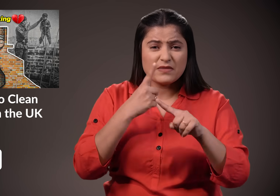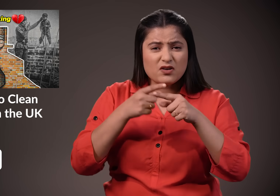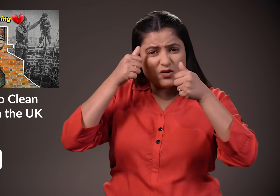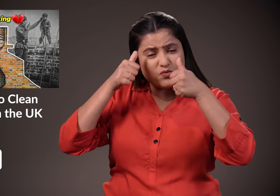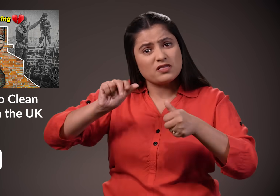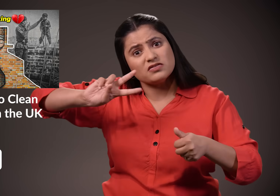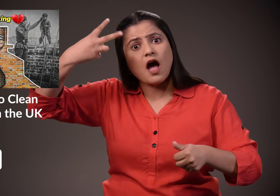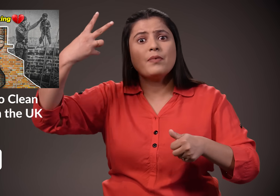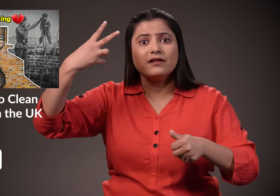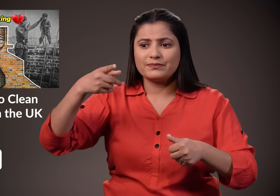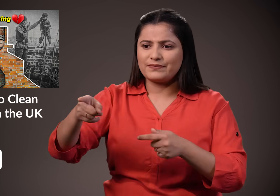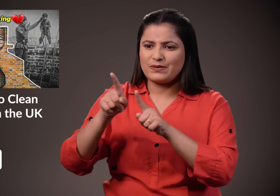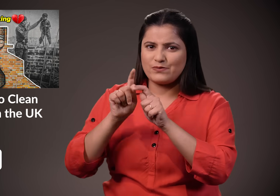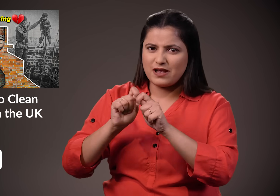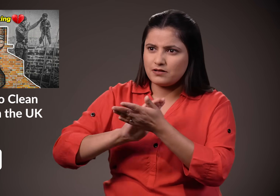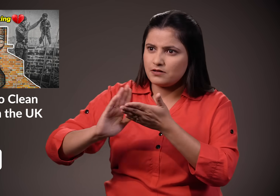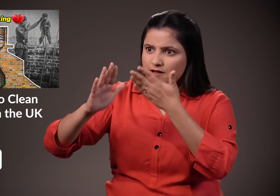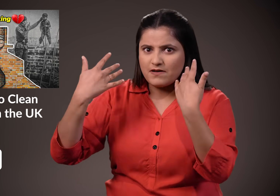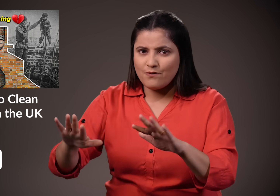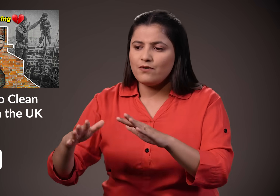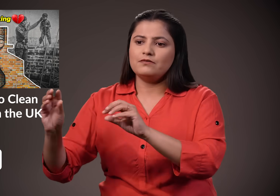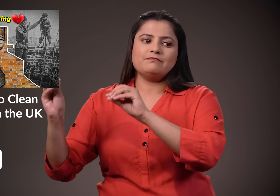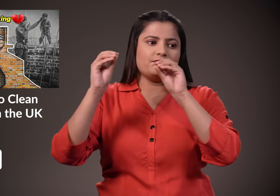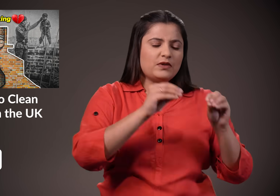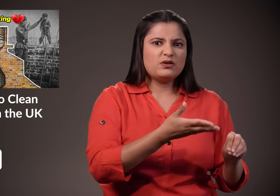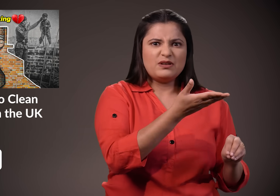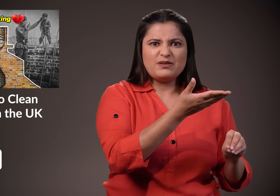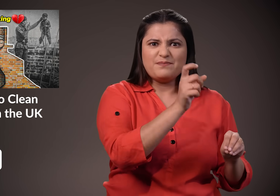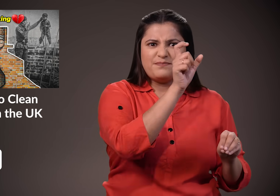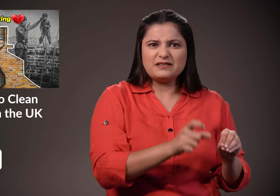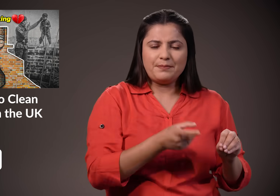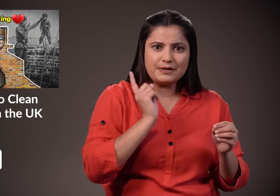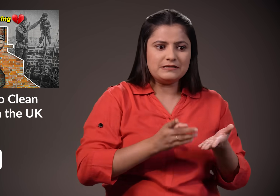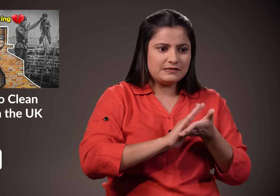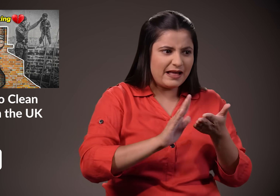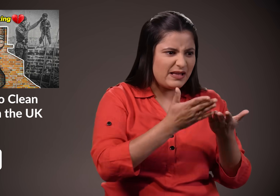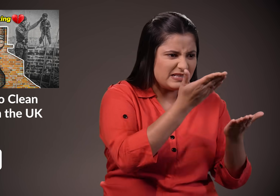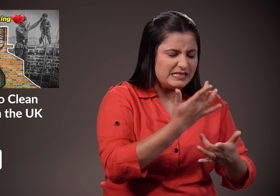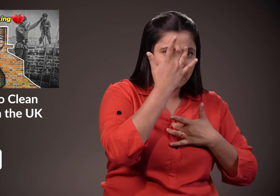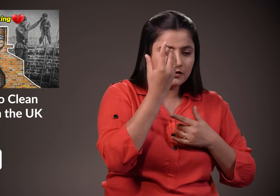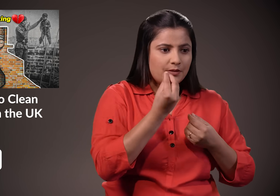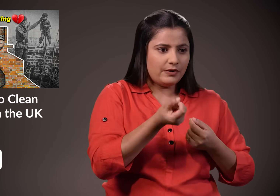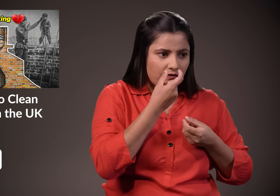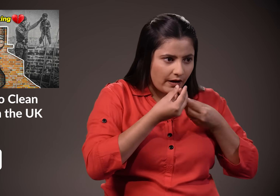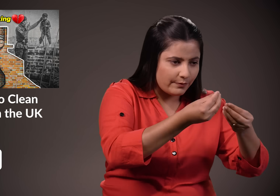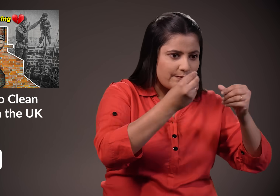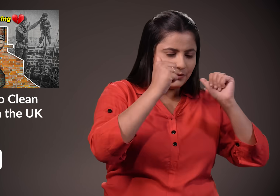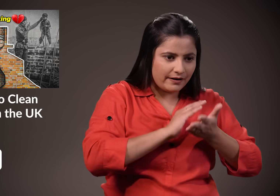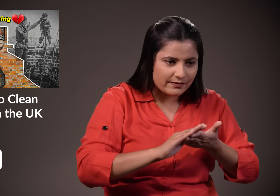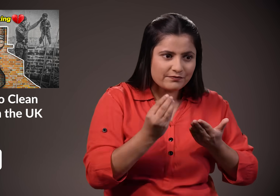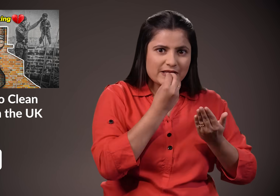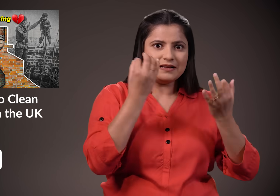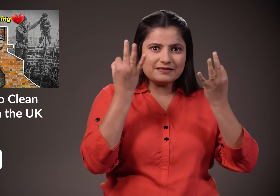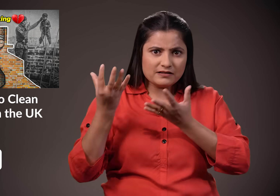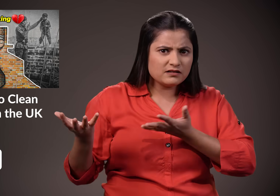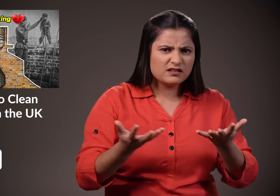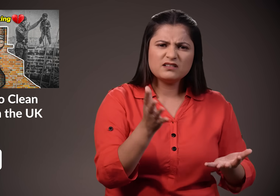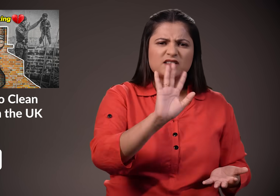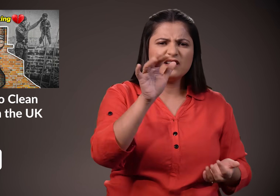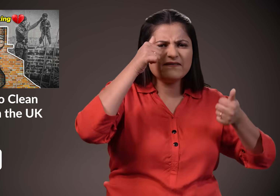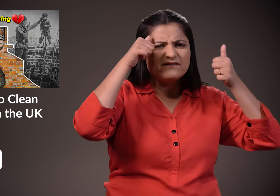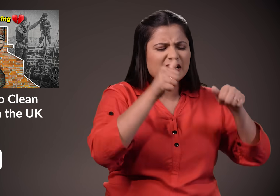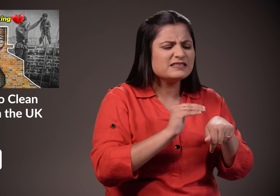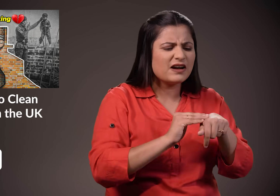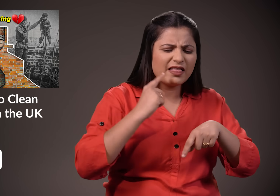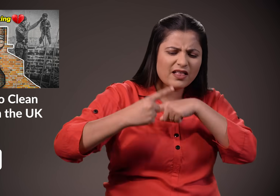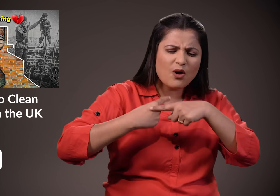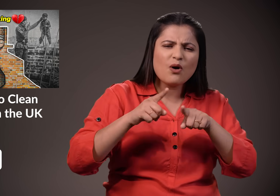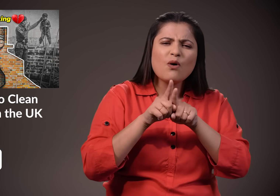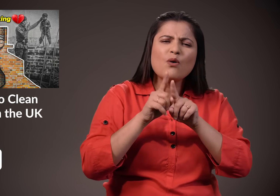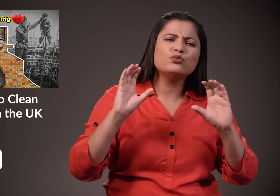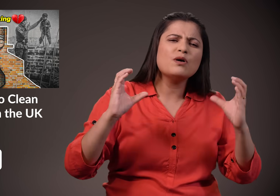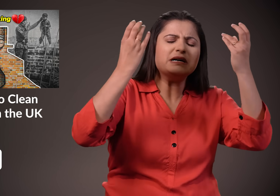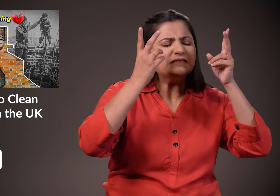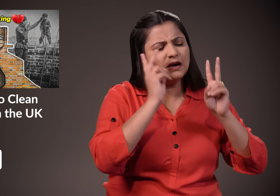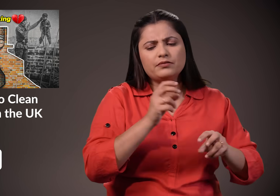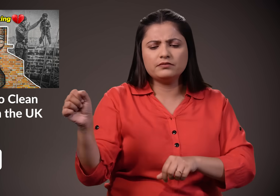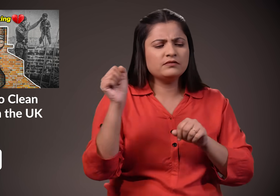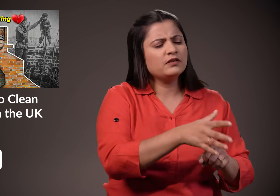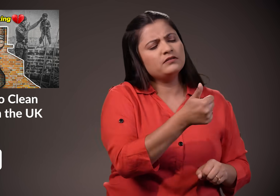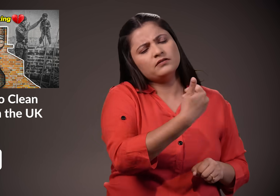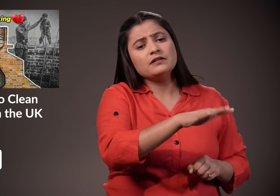No medical help or any other facility was given to the children who cleaned chimneys. Their life was pathetic.